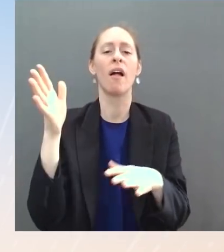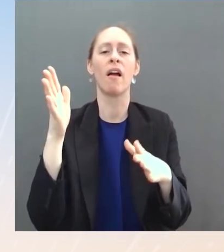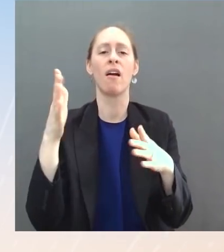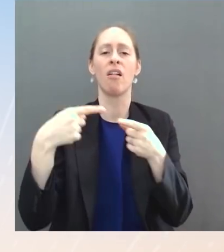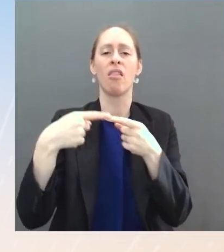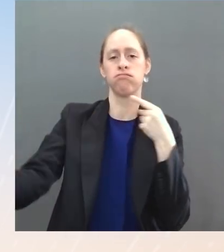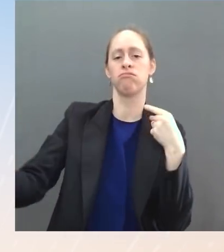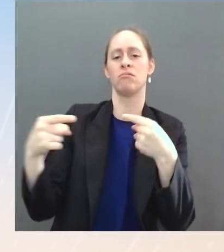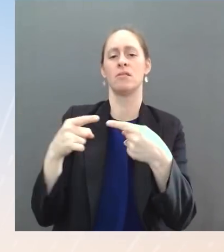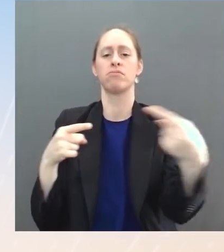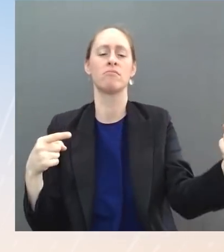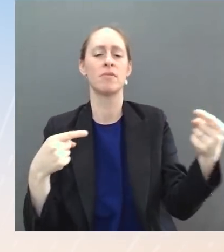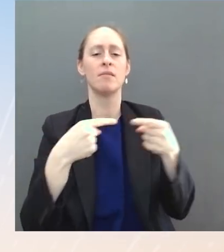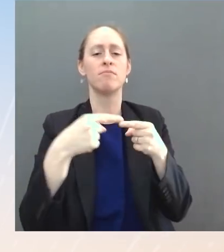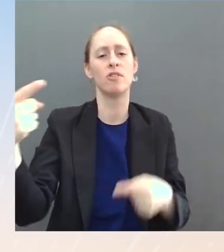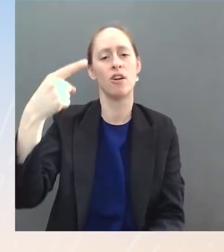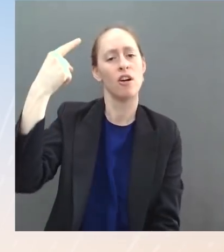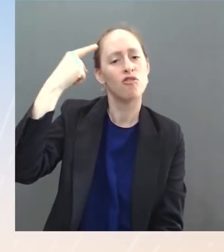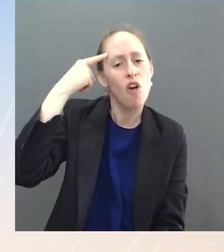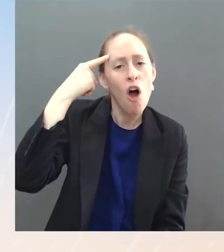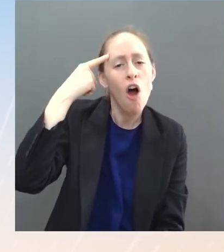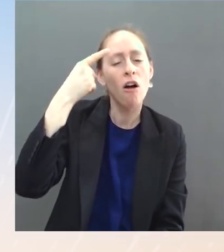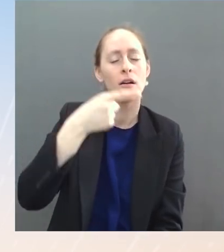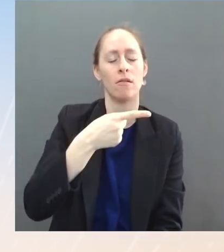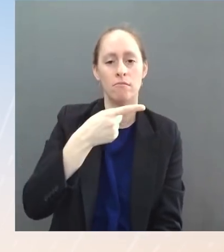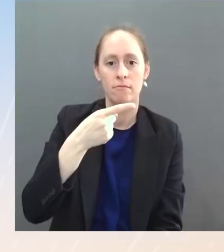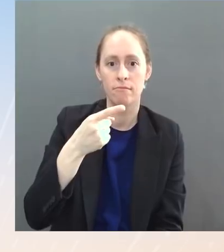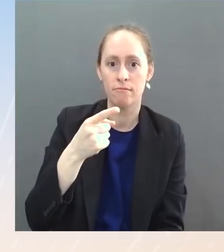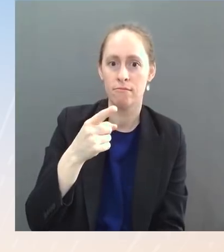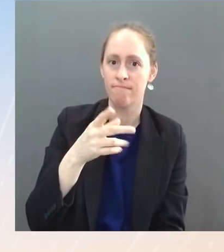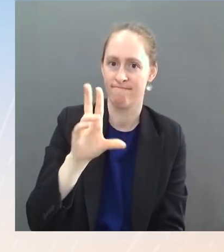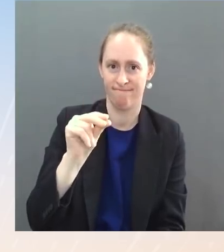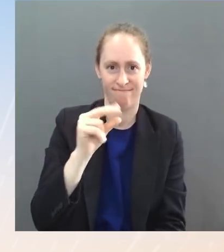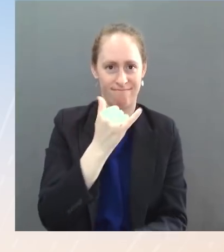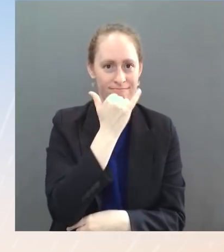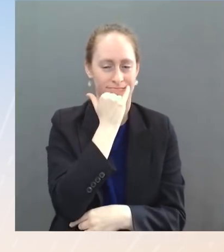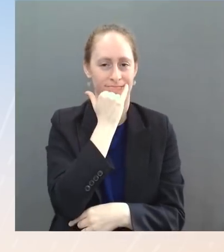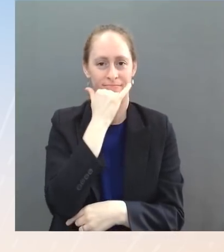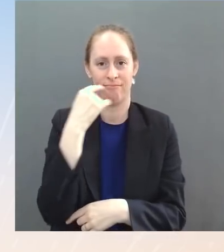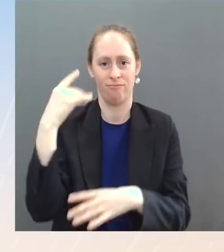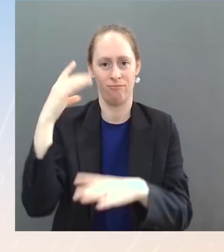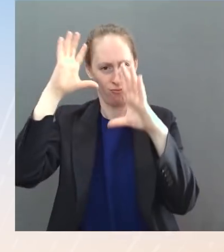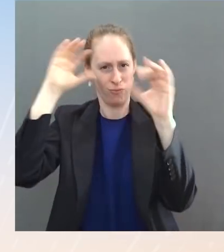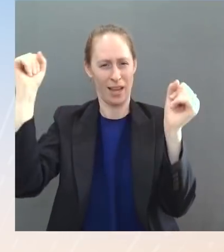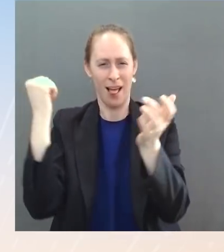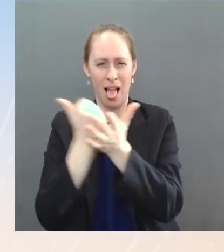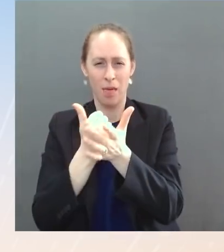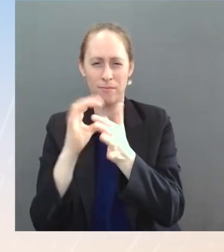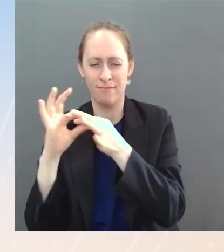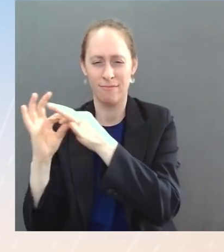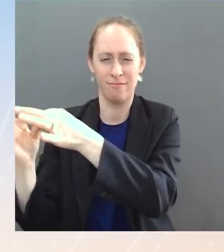in rallying the world to prepare for and respond to the invasion. And after President Biden reinforced